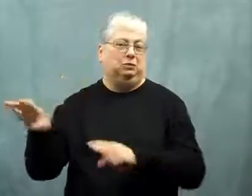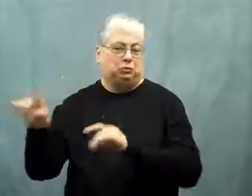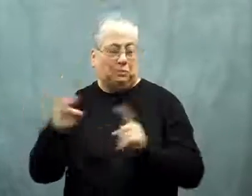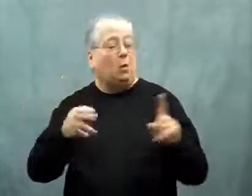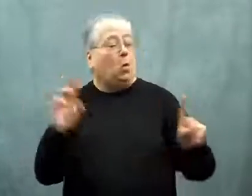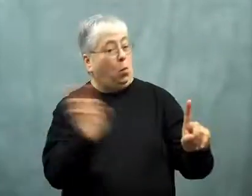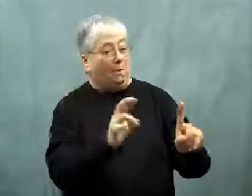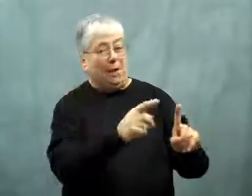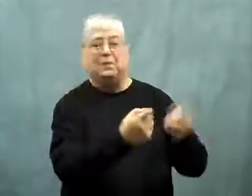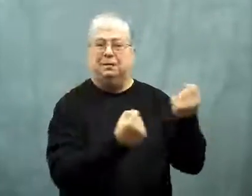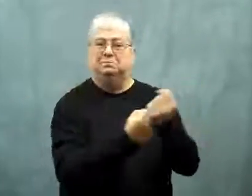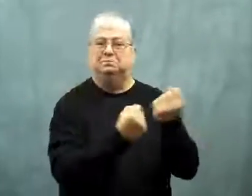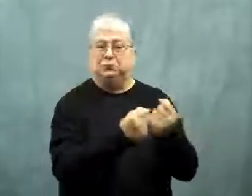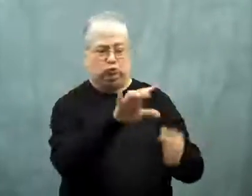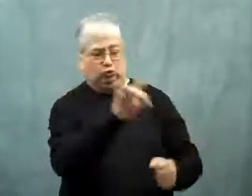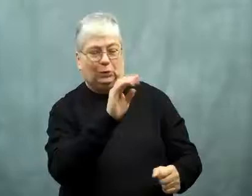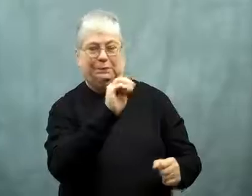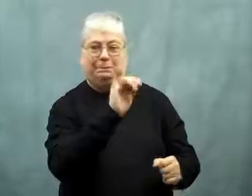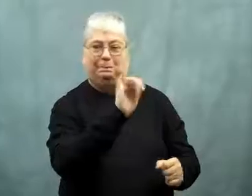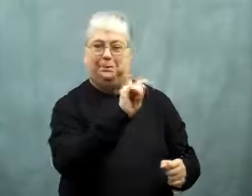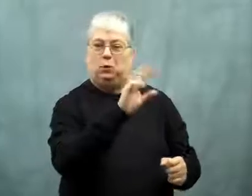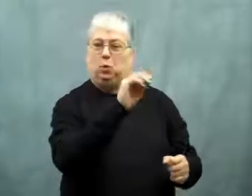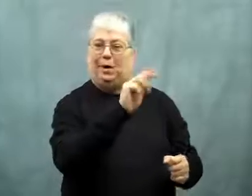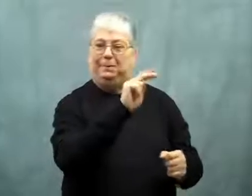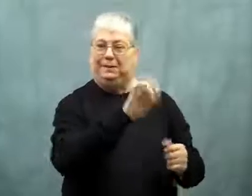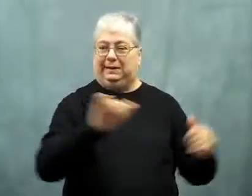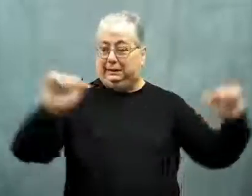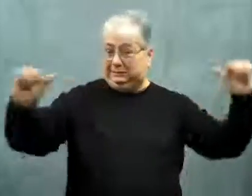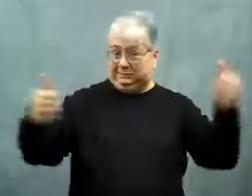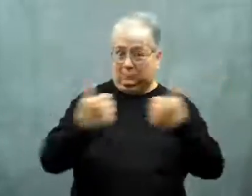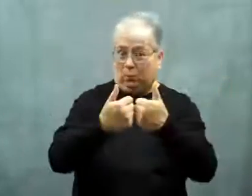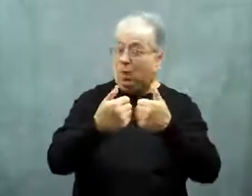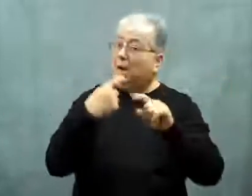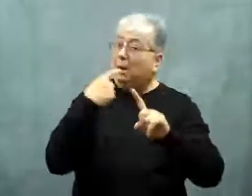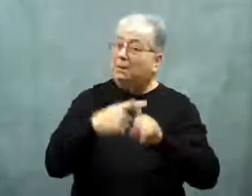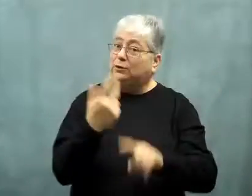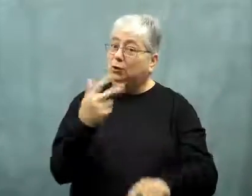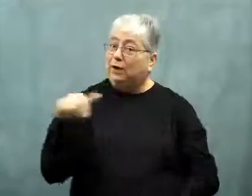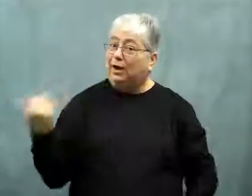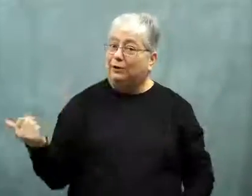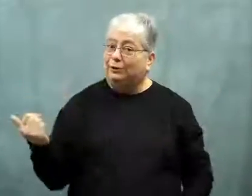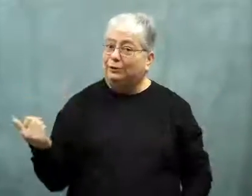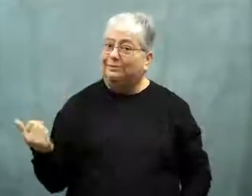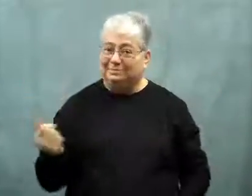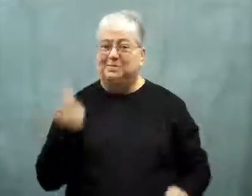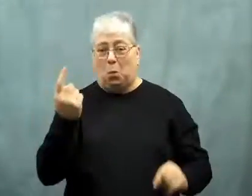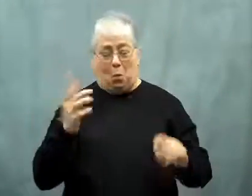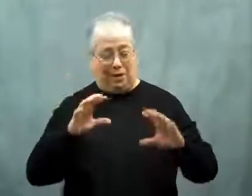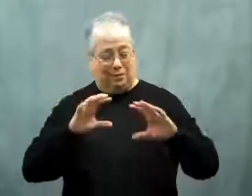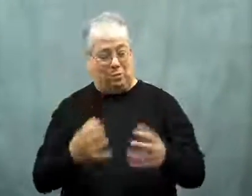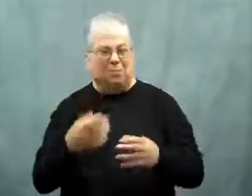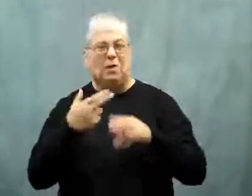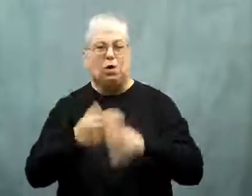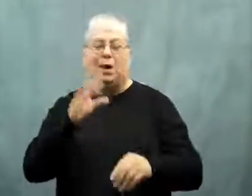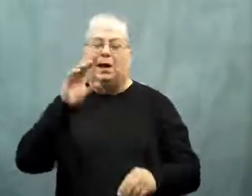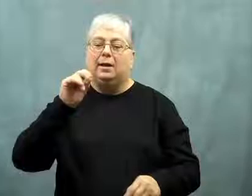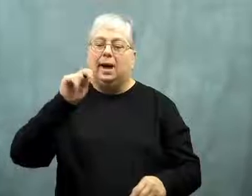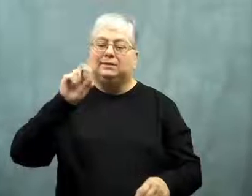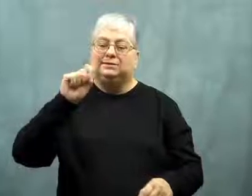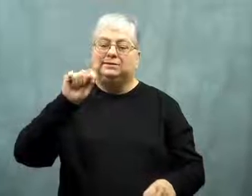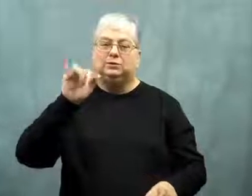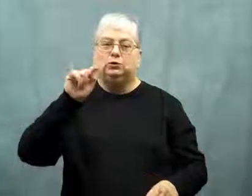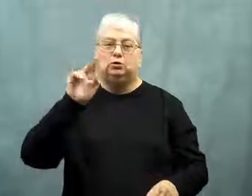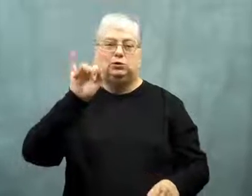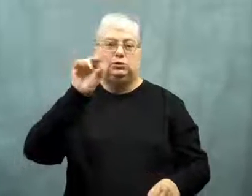The Republican Party nominated Mitt Romney.